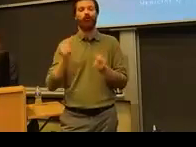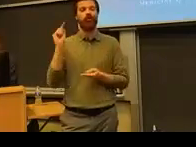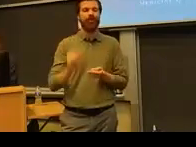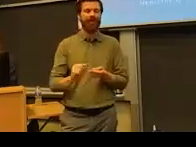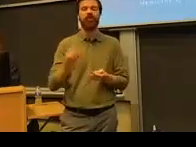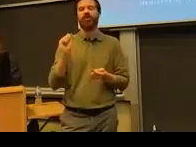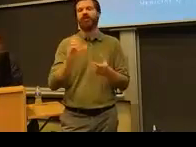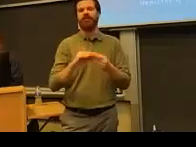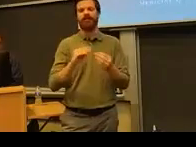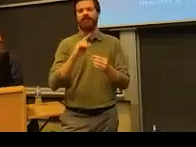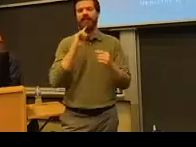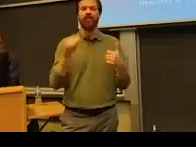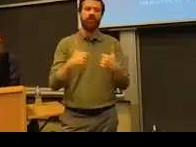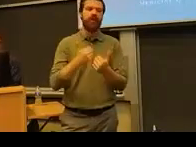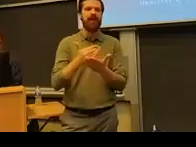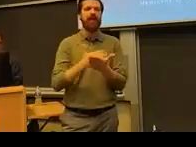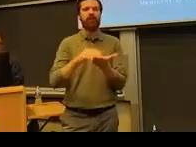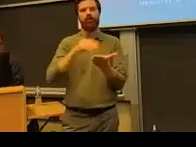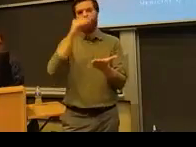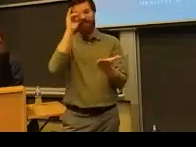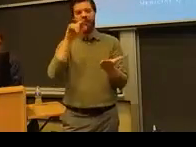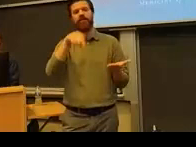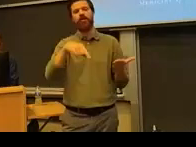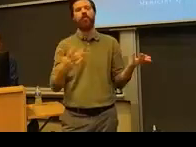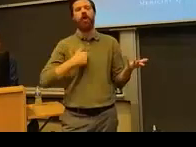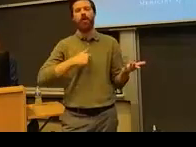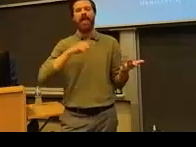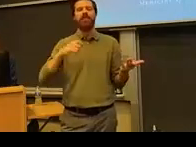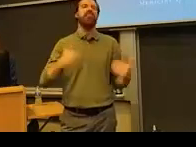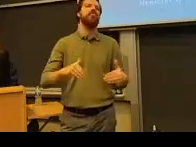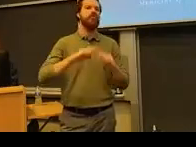challenges and Lessons Learned these are the things that we have had to really work on as